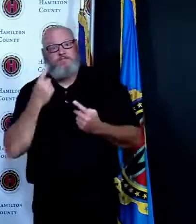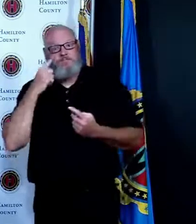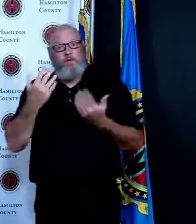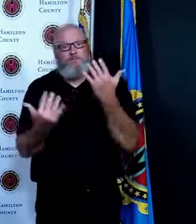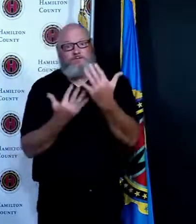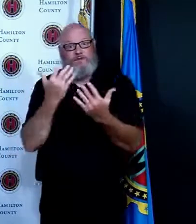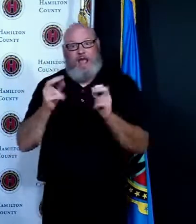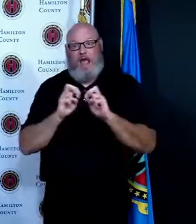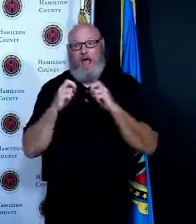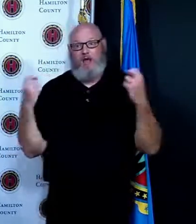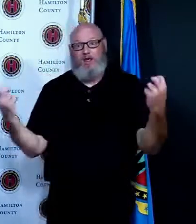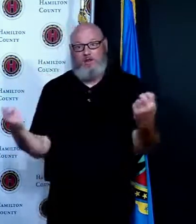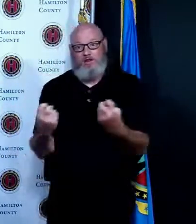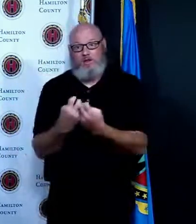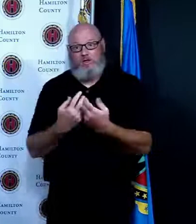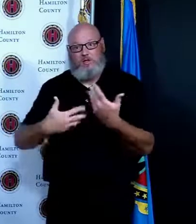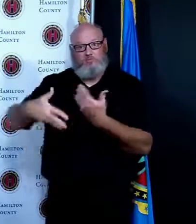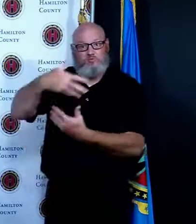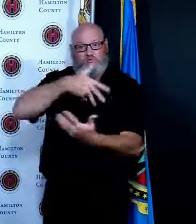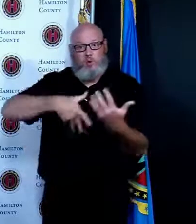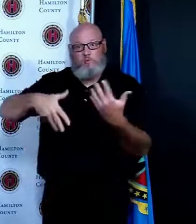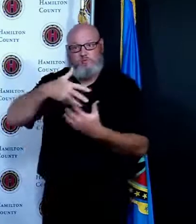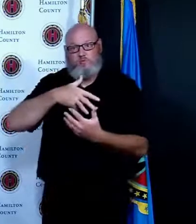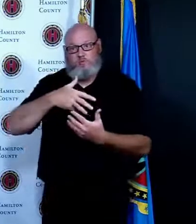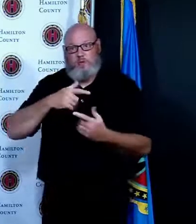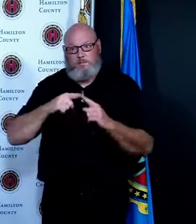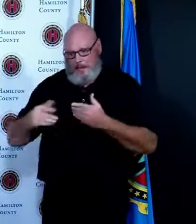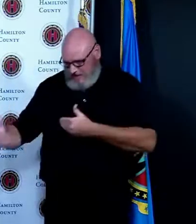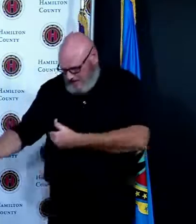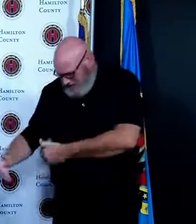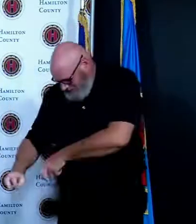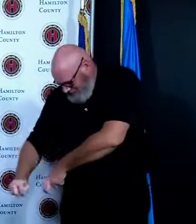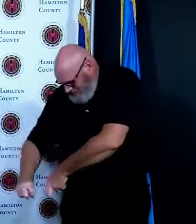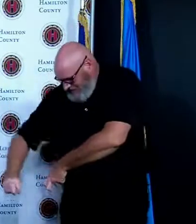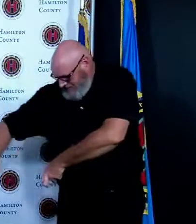people inside of your bubble that have not been part of impart of your your household or part of